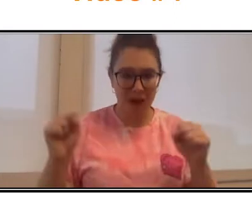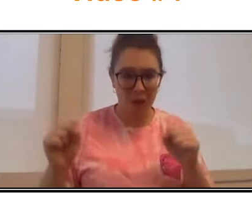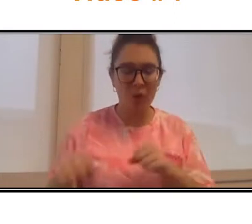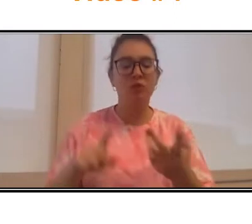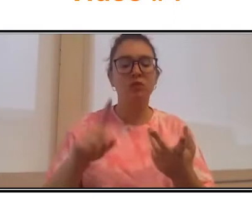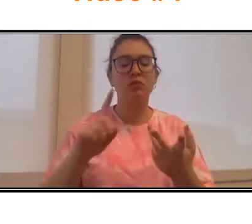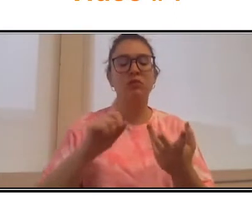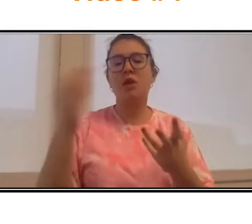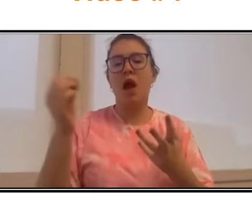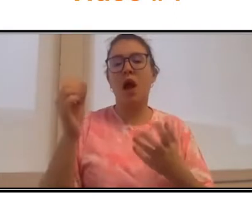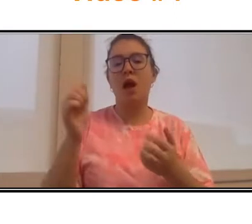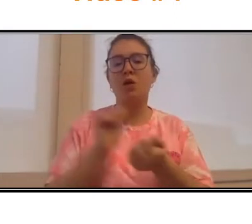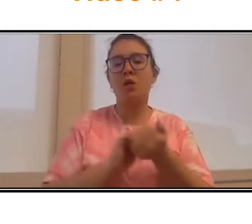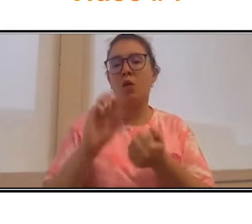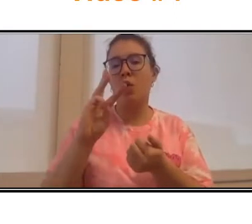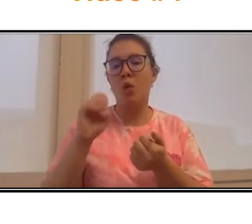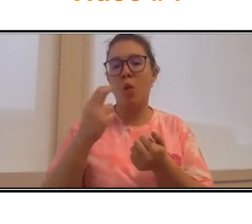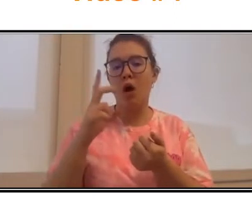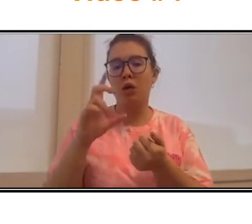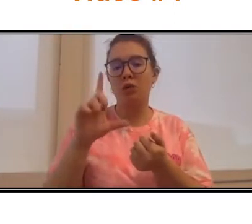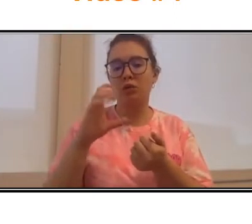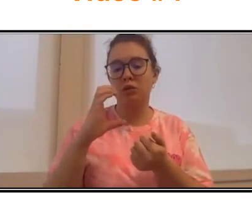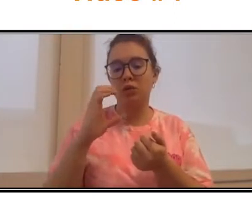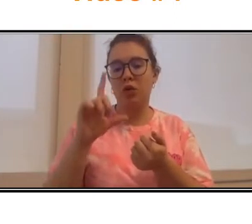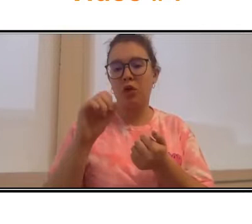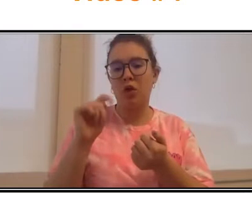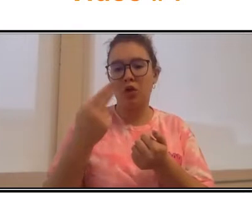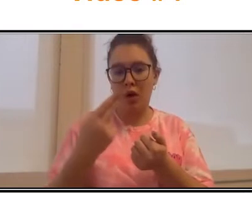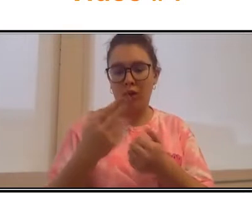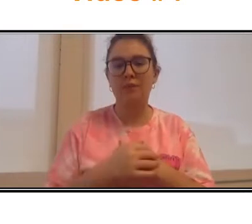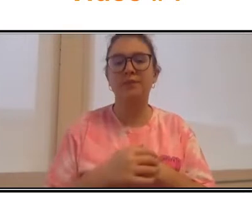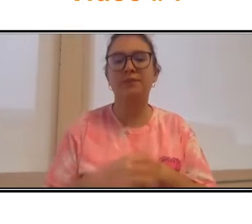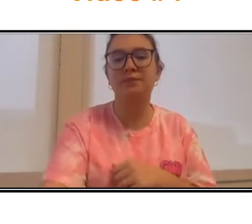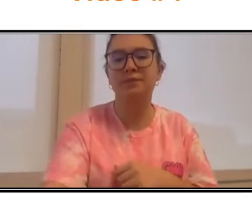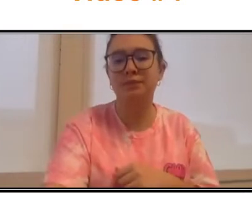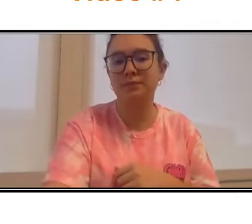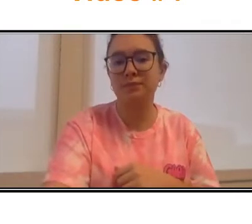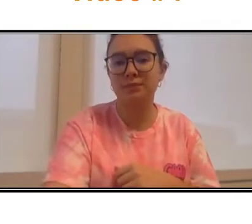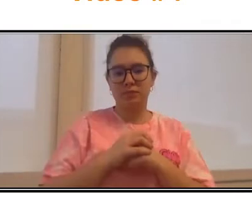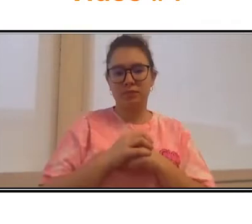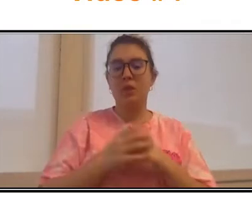and paper towel and a washcloth.